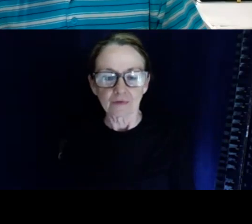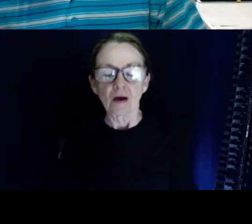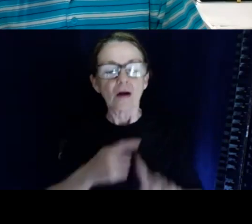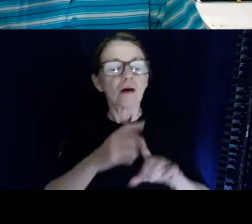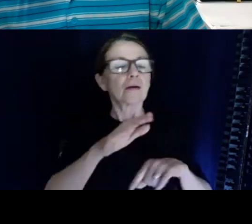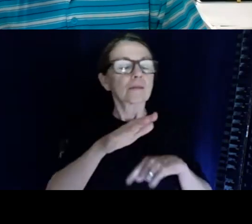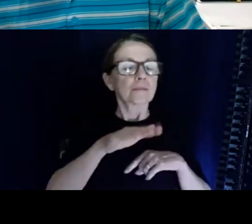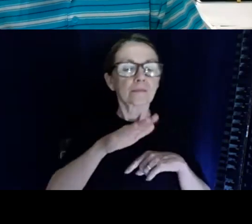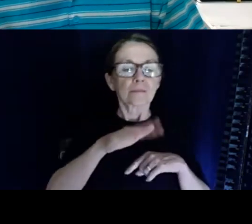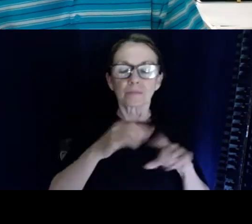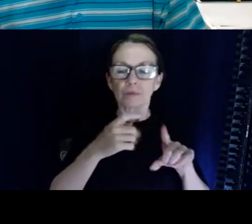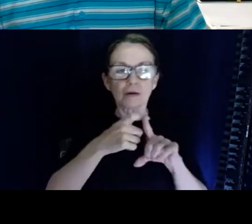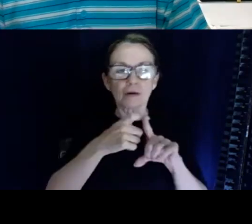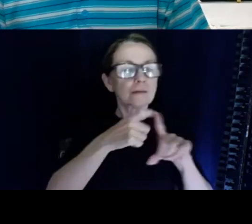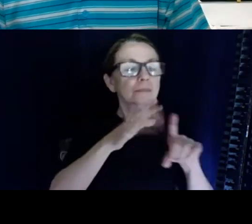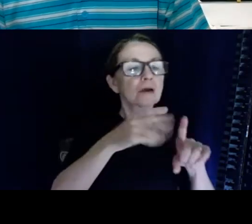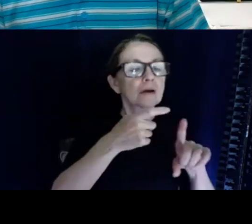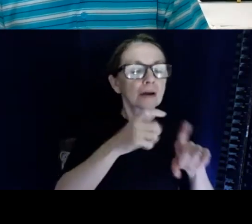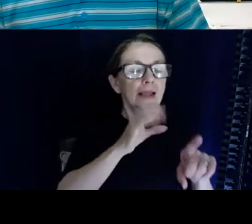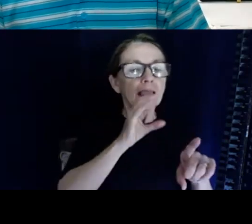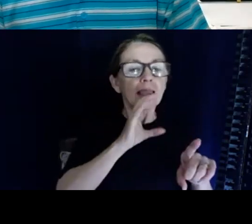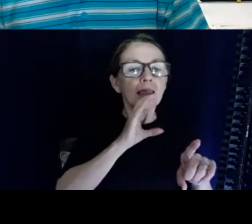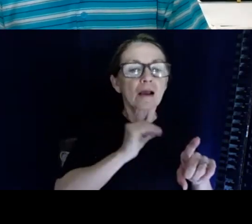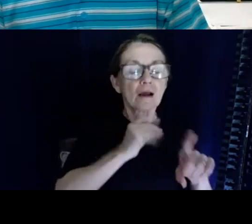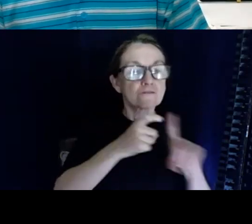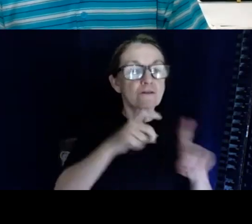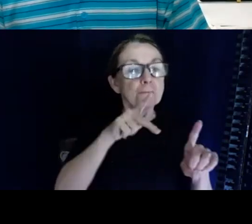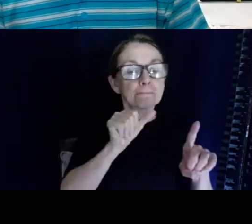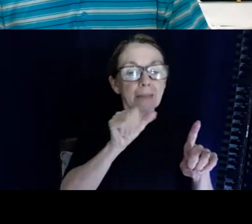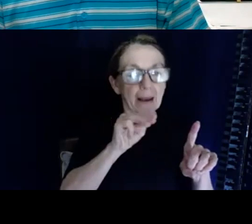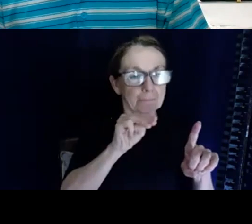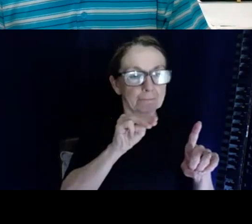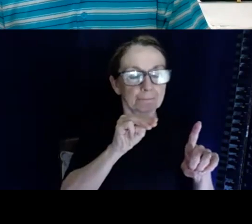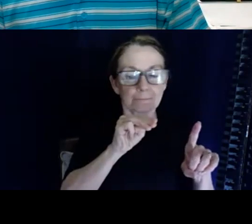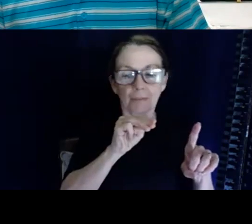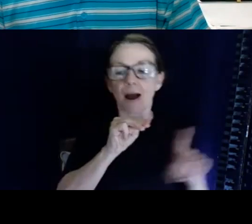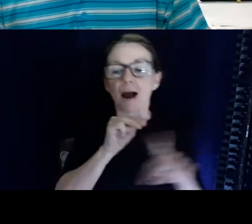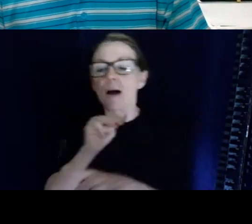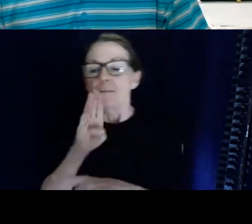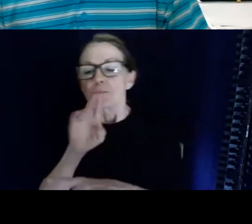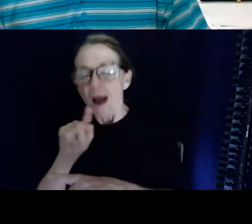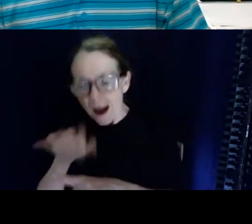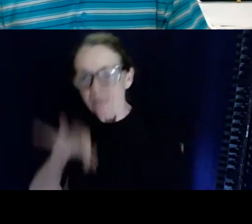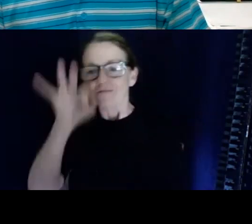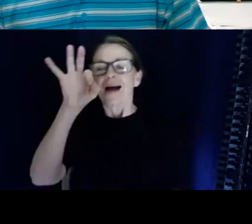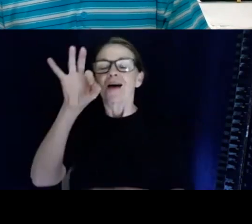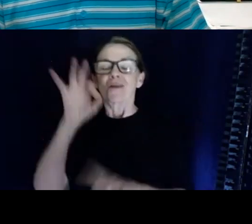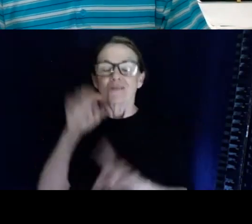I APOLOGIZE, I'M USUALLY A LITTLE MORE PREPARED BUT I JUST GET OFF A WORK MEETING FIVE MINUTES AGO. IT CAME FROM PAMELA ZELLNER.